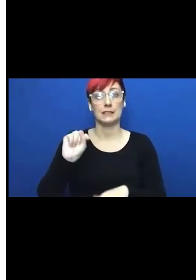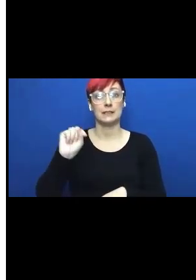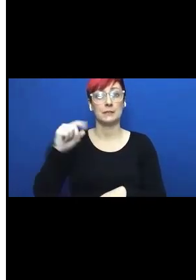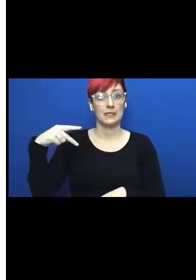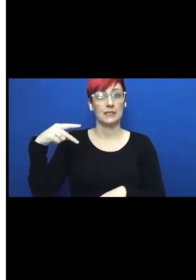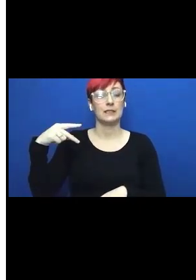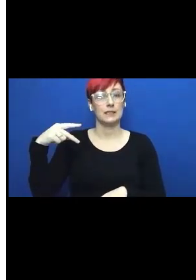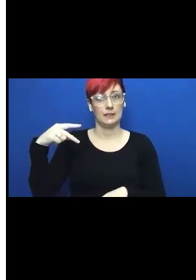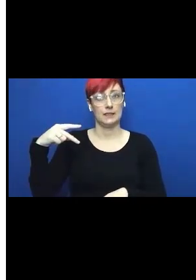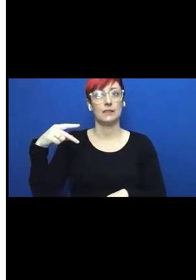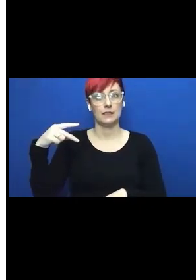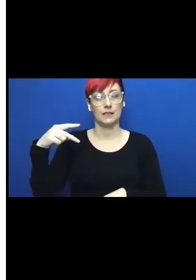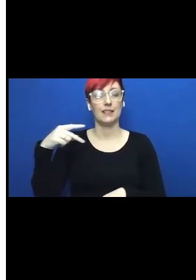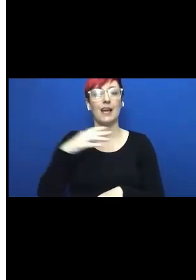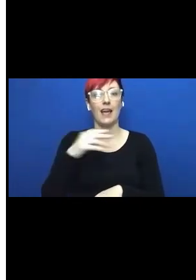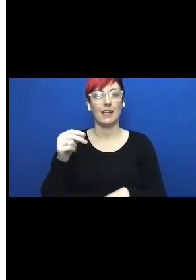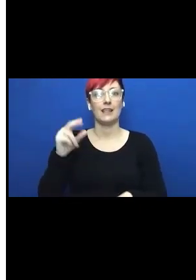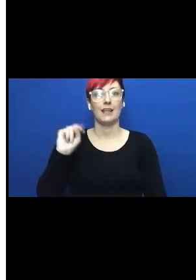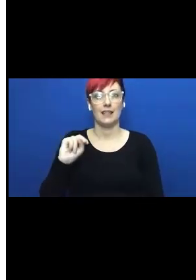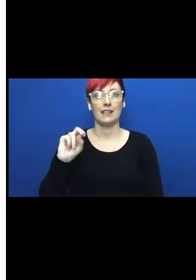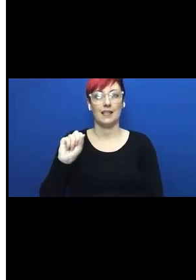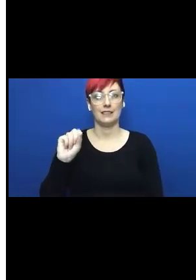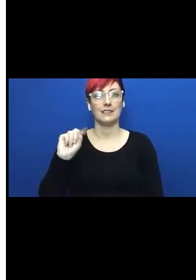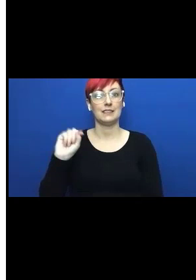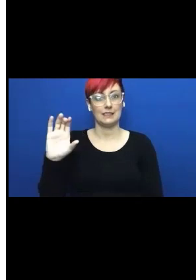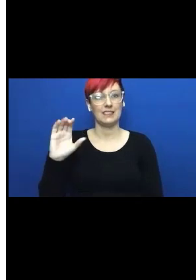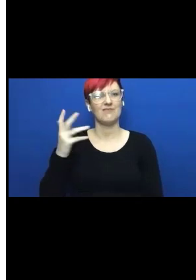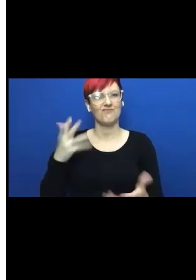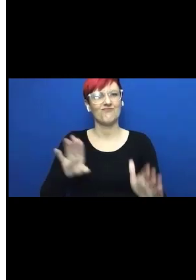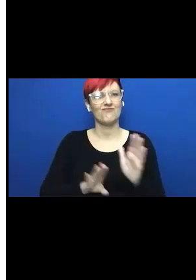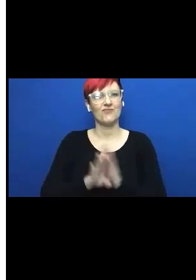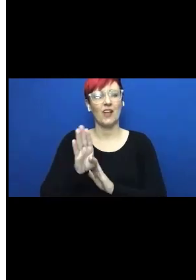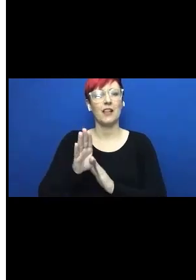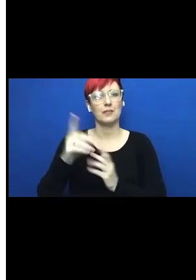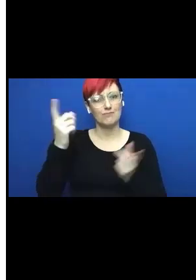and NSTC, have developed interagency working groups